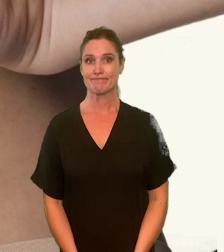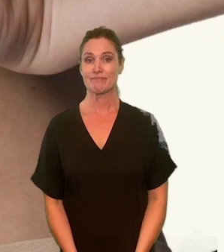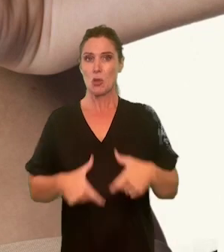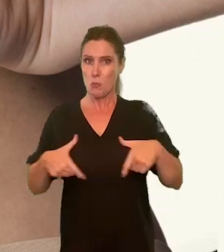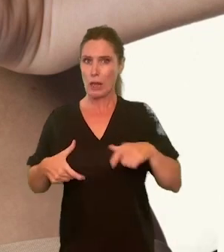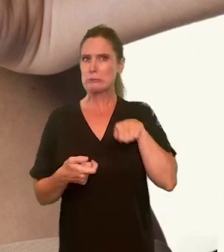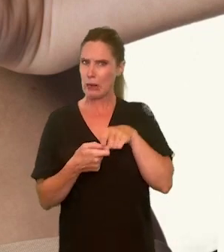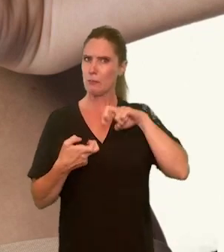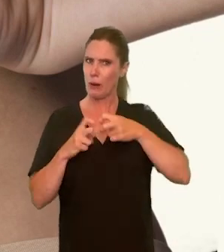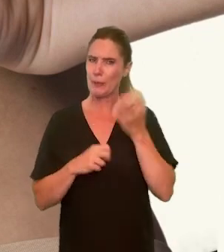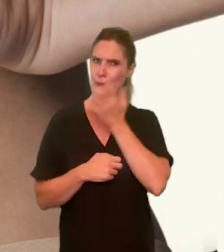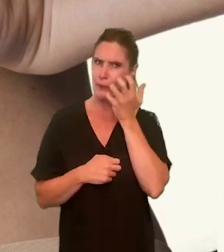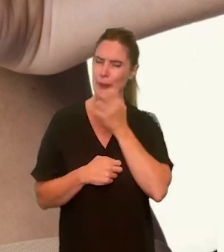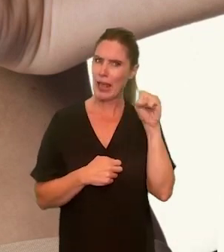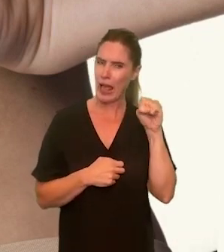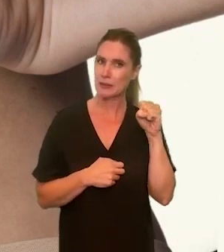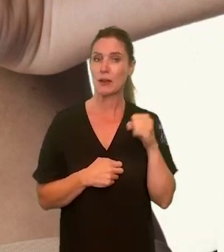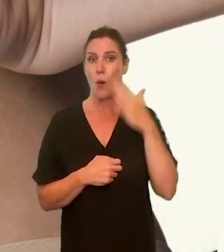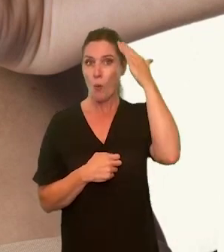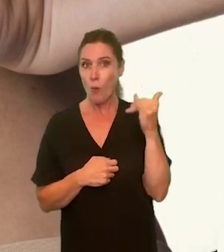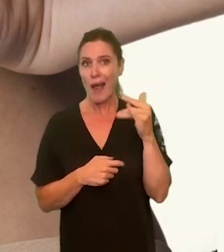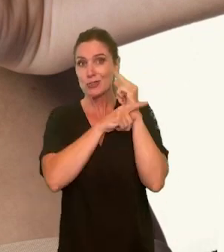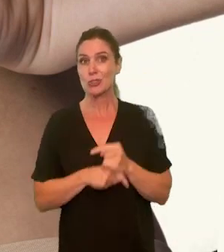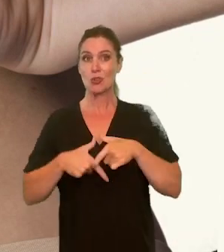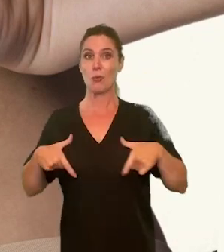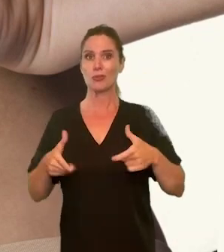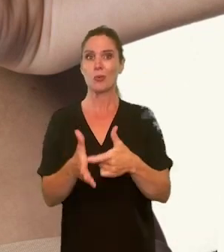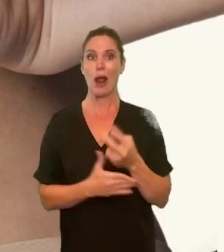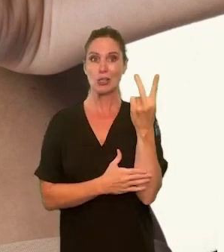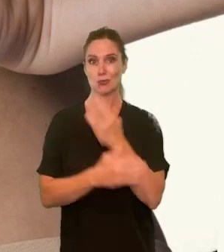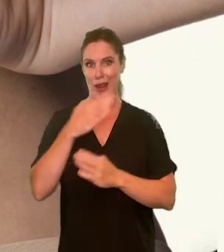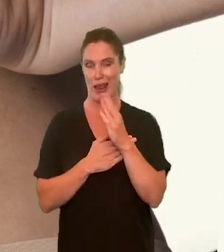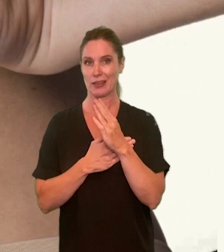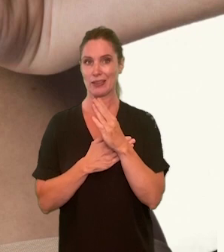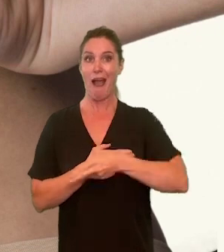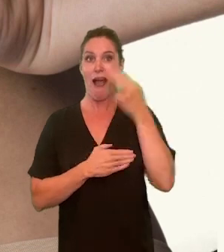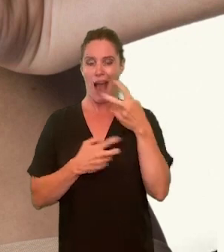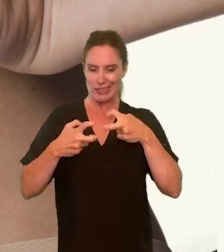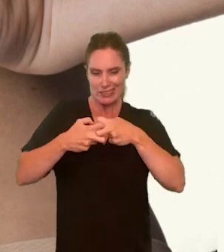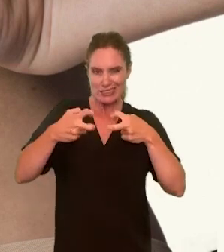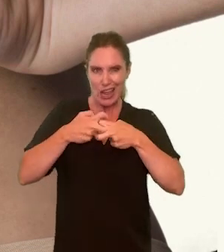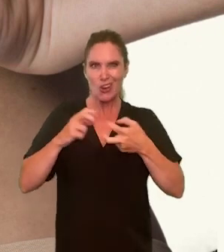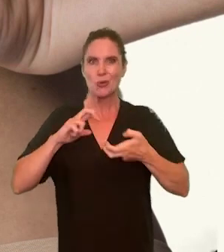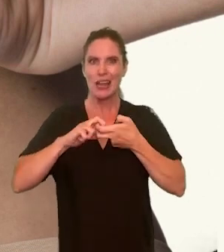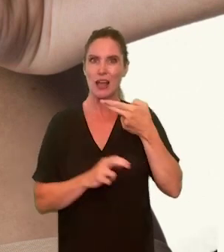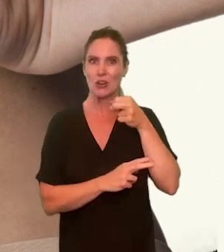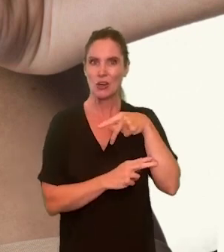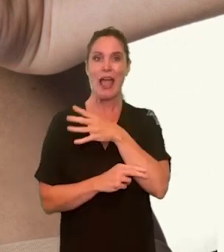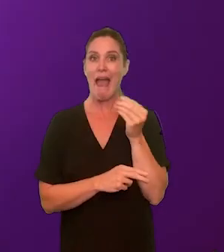That's because traditional bras require two hands, high dexterity to connect the hooks, and the ability to move your shoulders behind you.